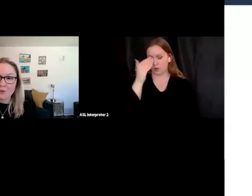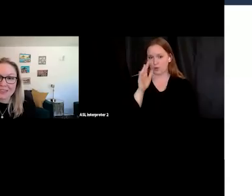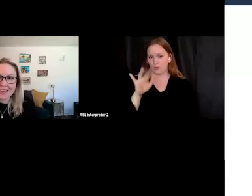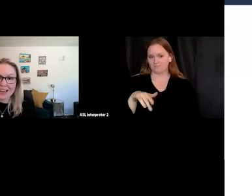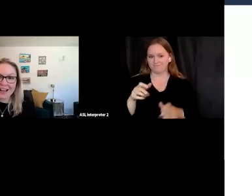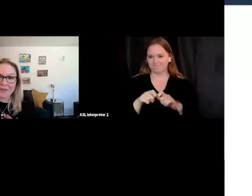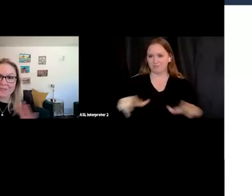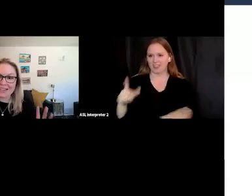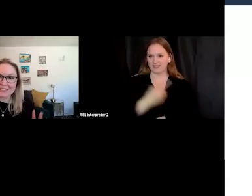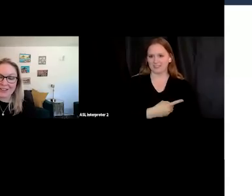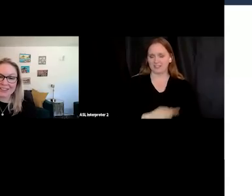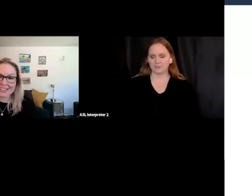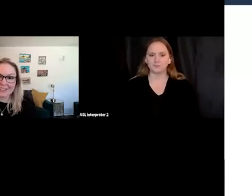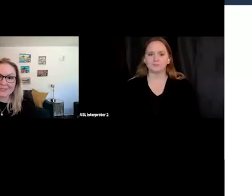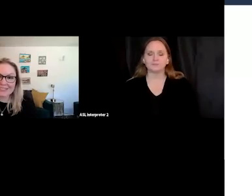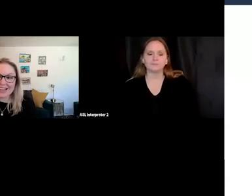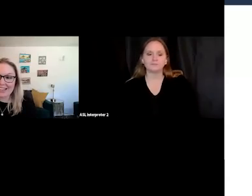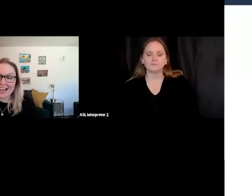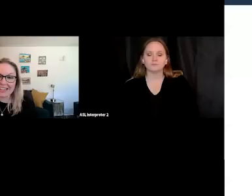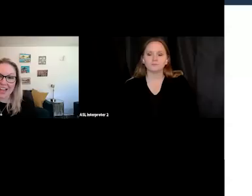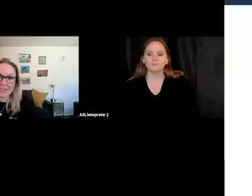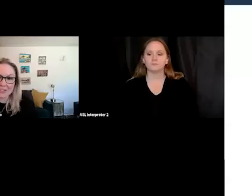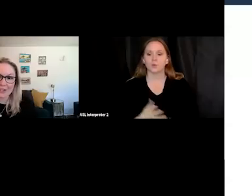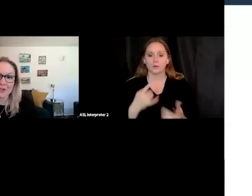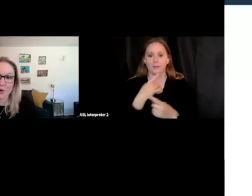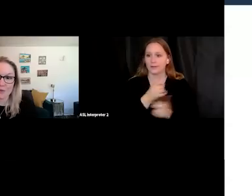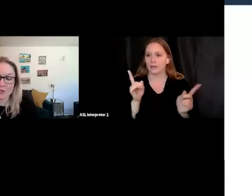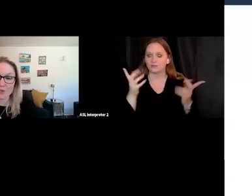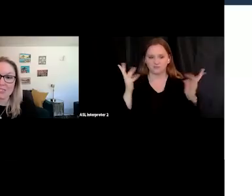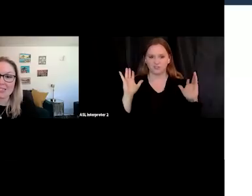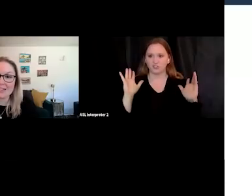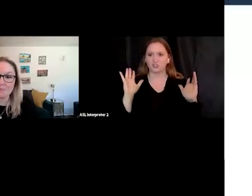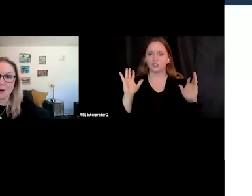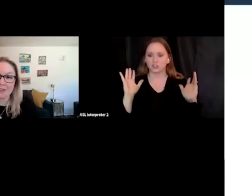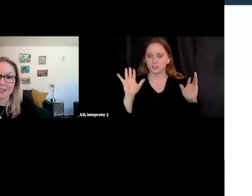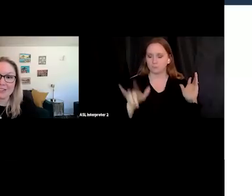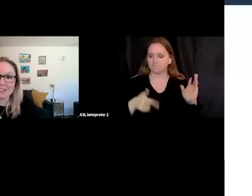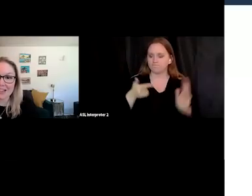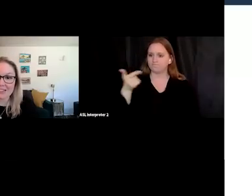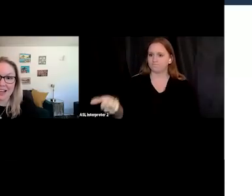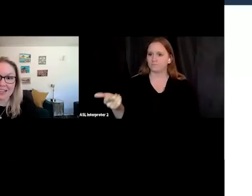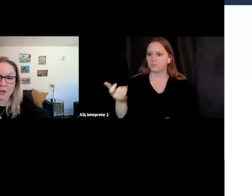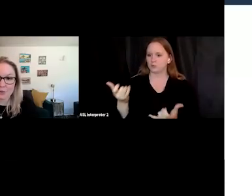So with that is all the announcements I had. I'm gonna turn it over to today's moderator, Jack Tsai,